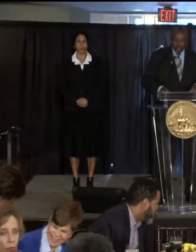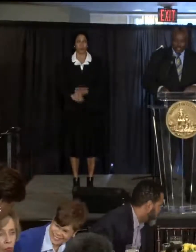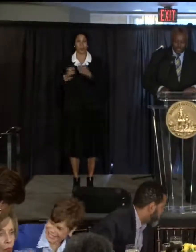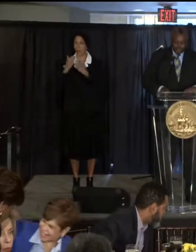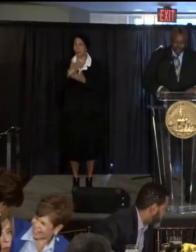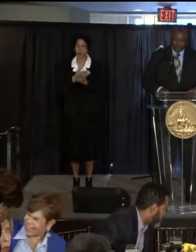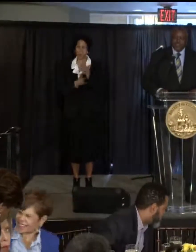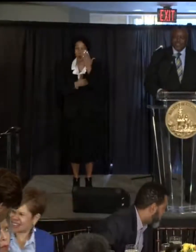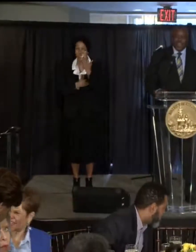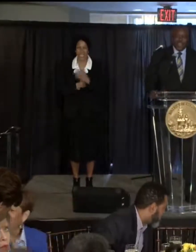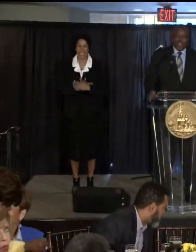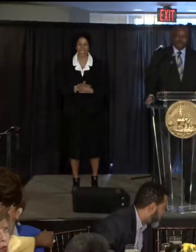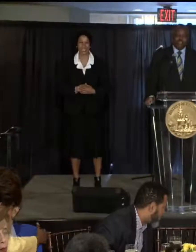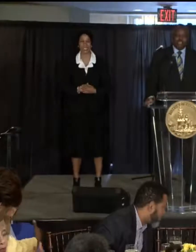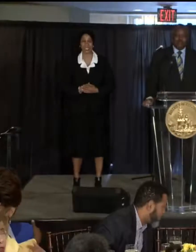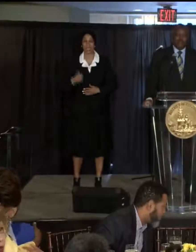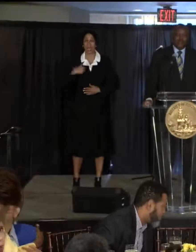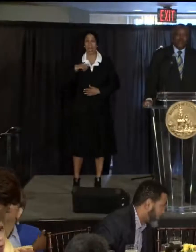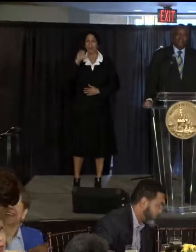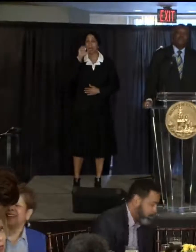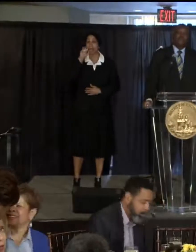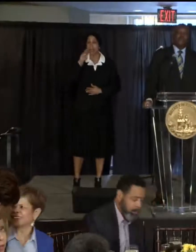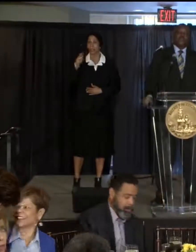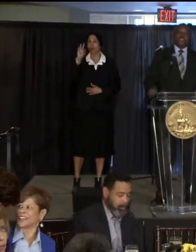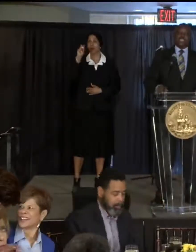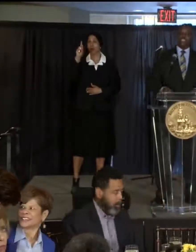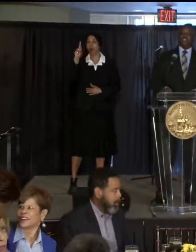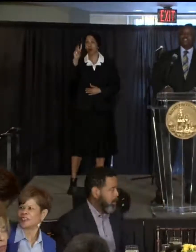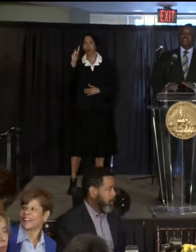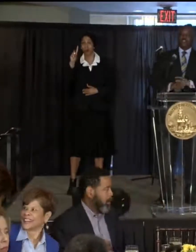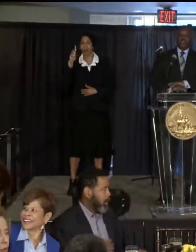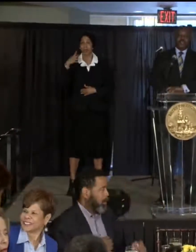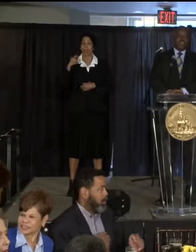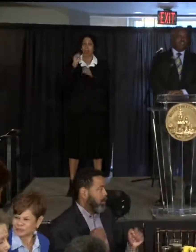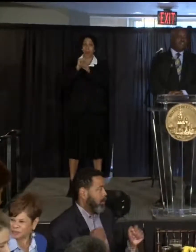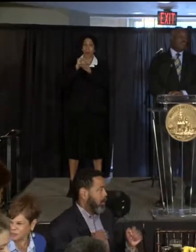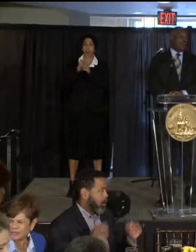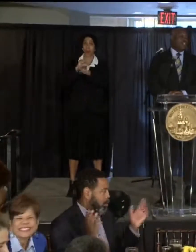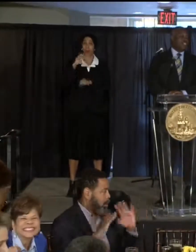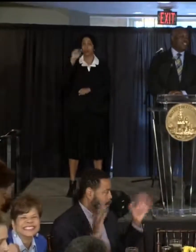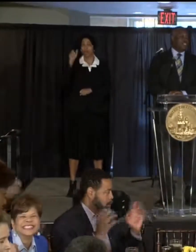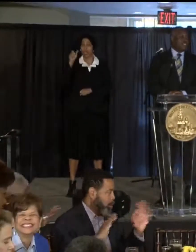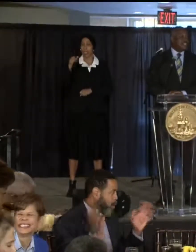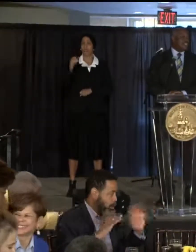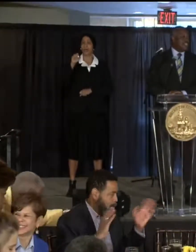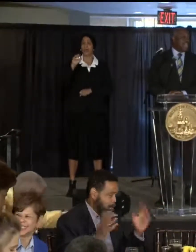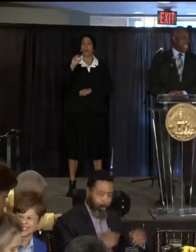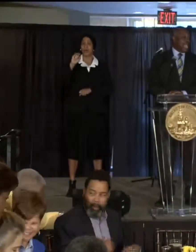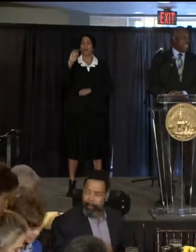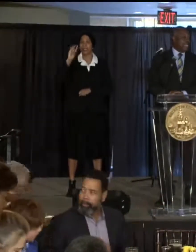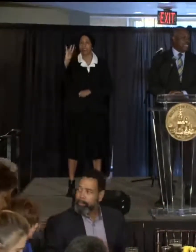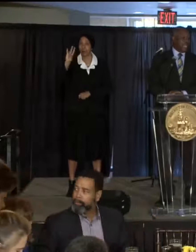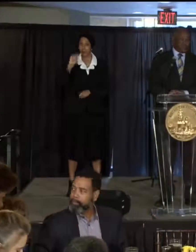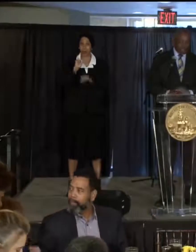GOOD MORNING. I'M SAM FORD, A REPORTER WITH CHANNEL 7, WHO COVERS WASHINGTON, D.C., AND I AM YOUR